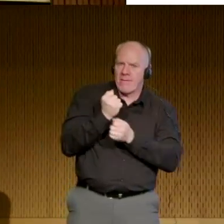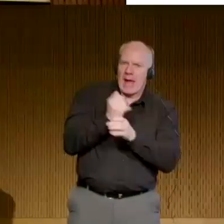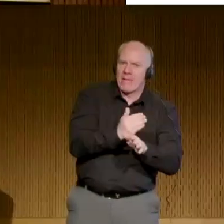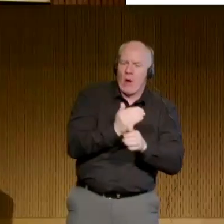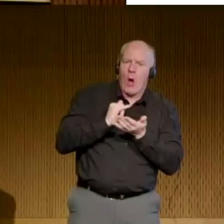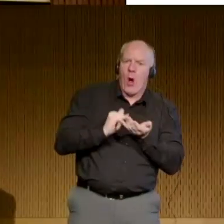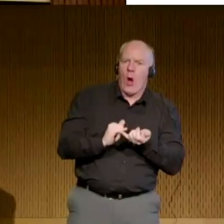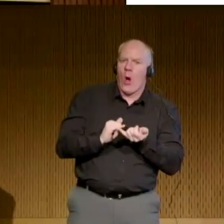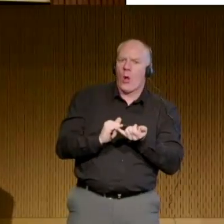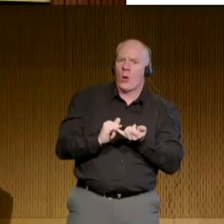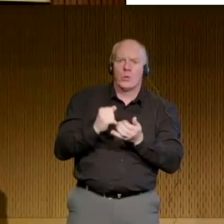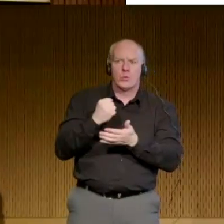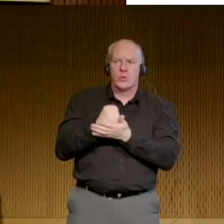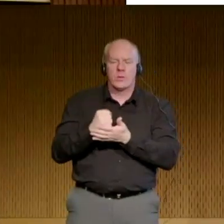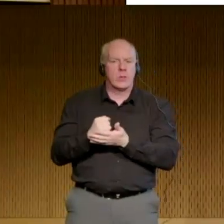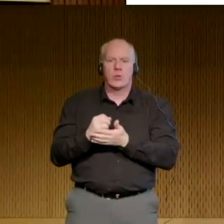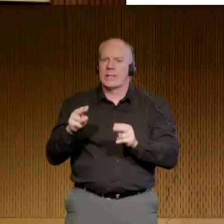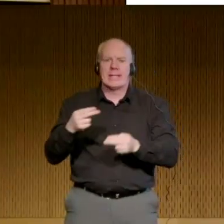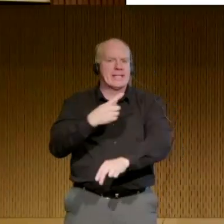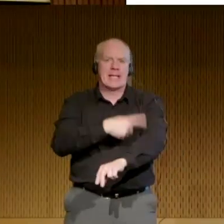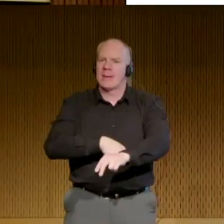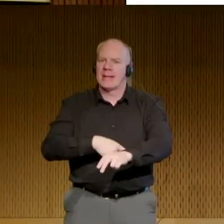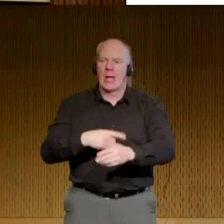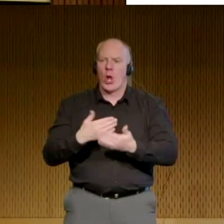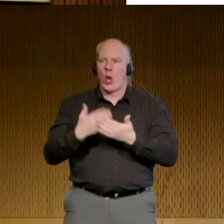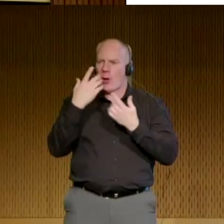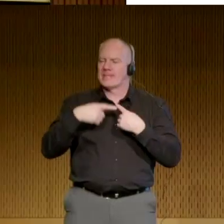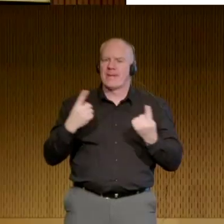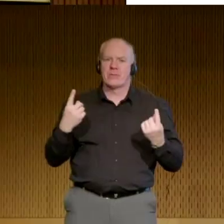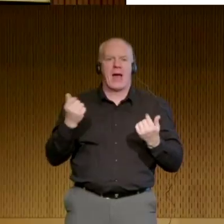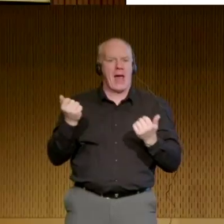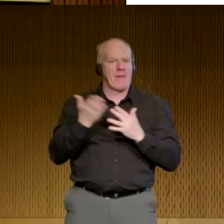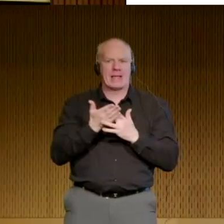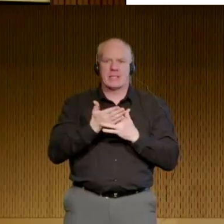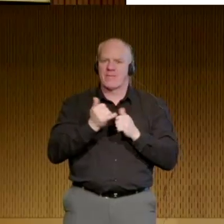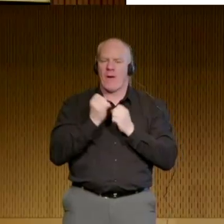You don't have to have a disability or learning difference. There's access for everybody there.